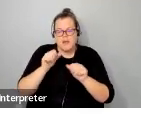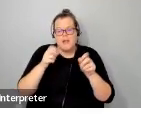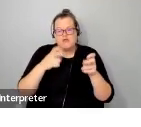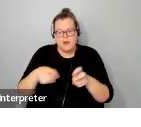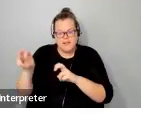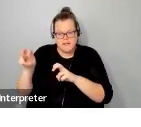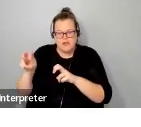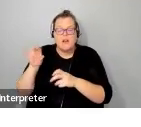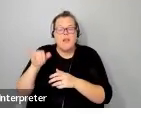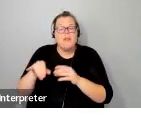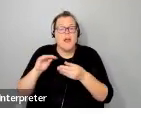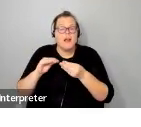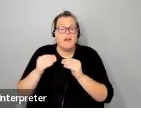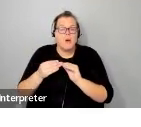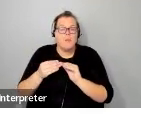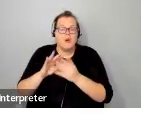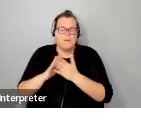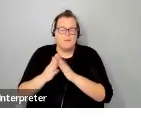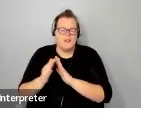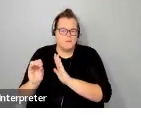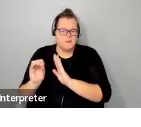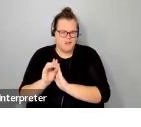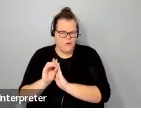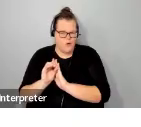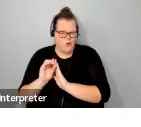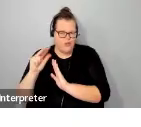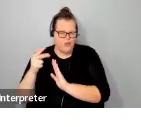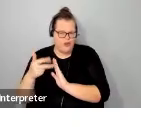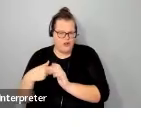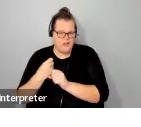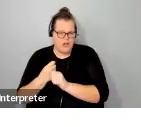That number will be 0 in year 3 as Kansas plans to phase out the autism waiver.